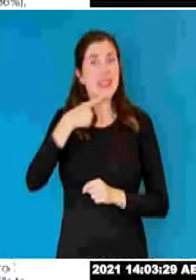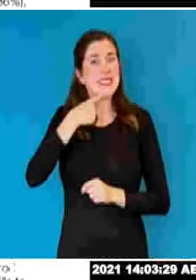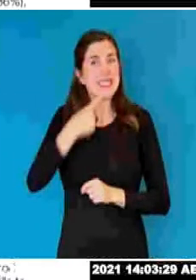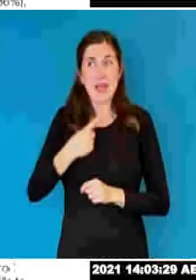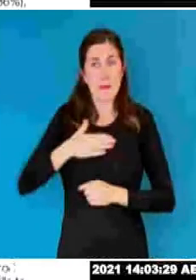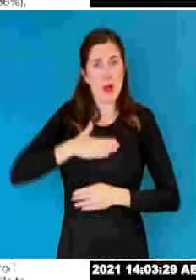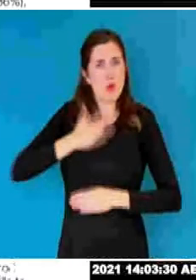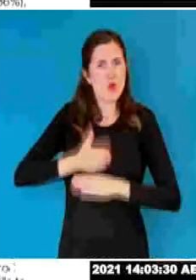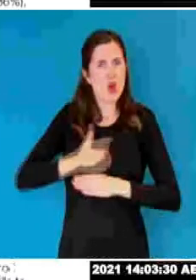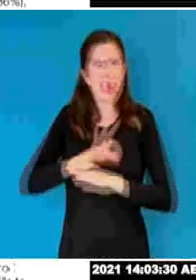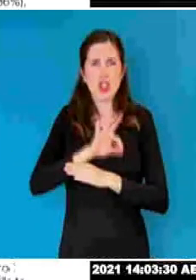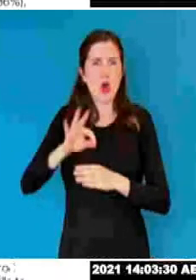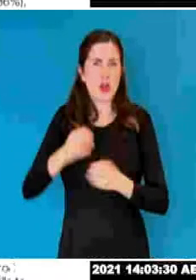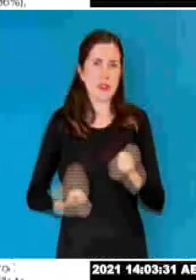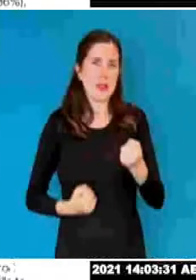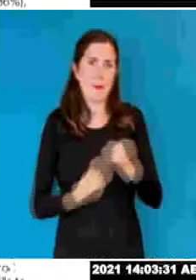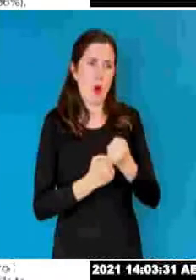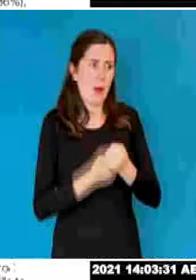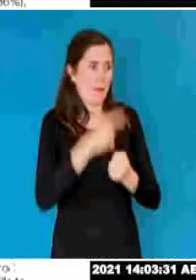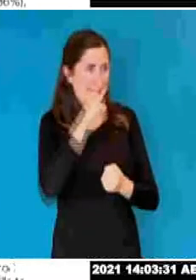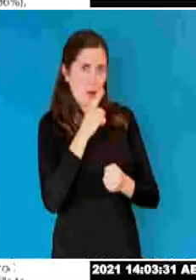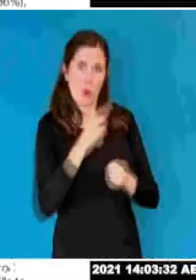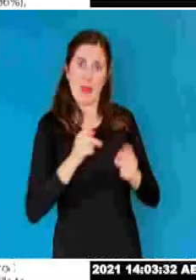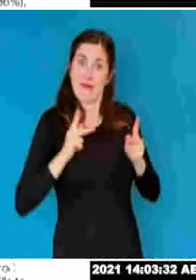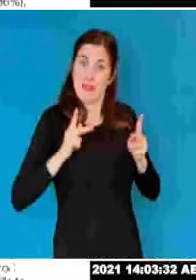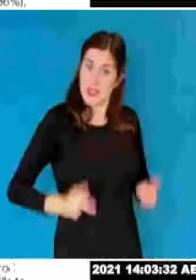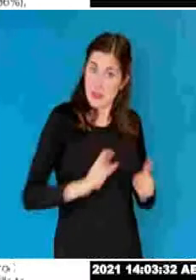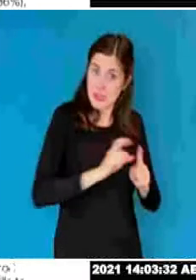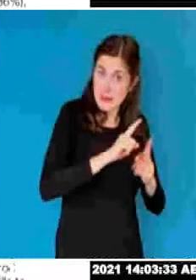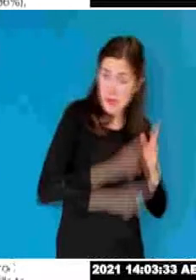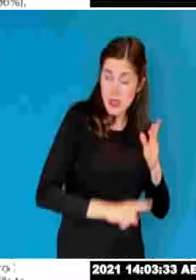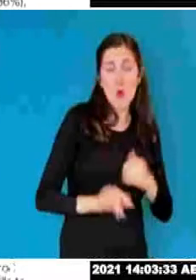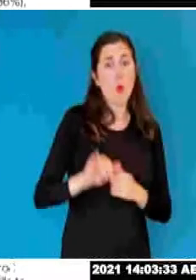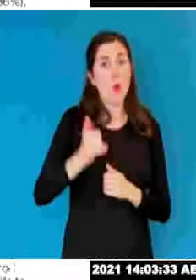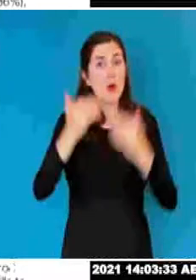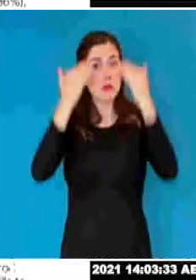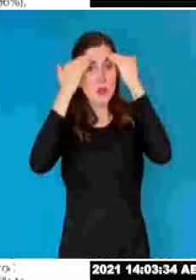with disability with a physical or psychological disability or health condition,